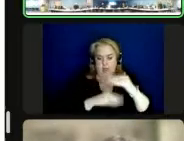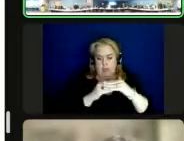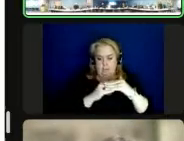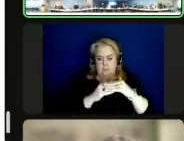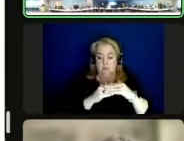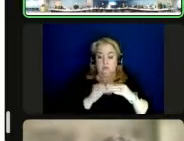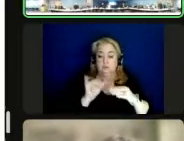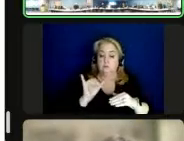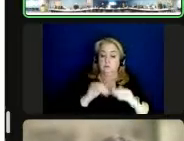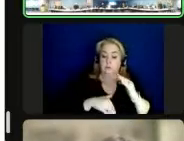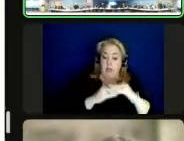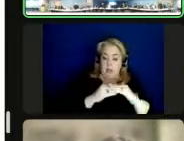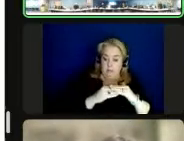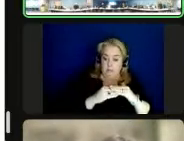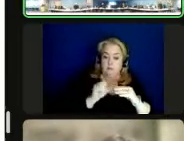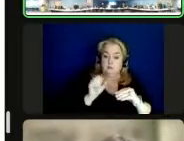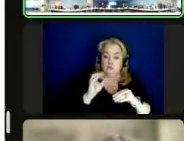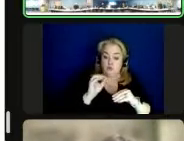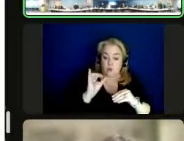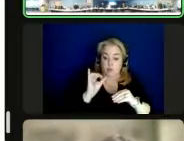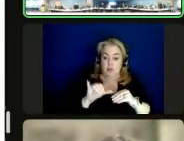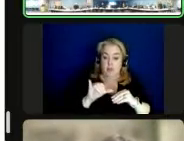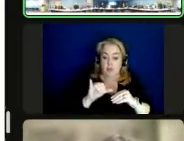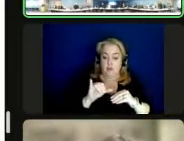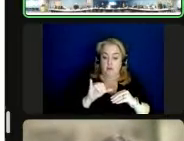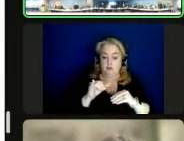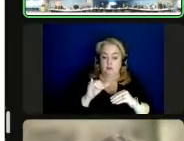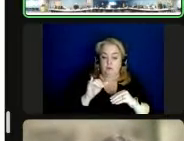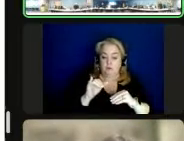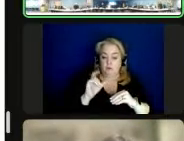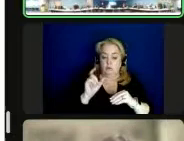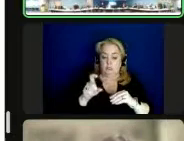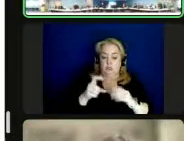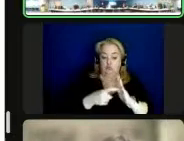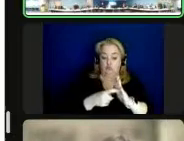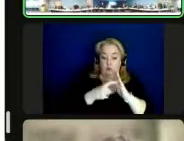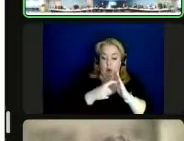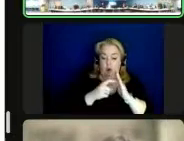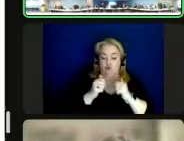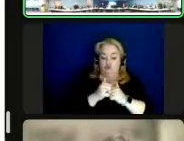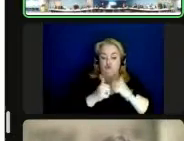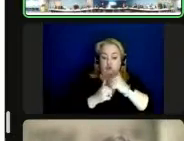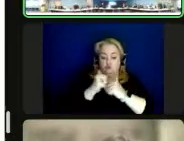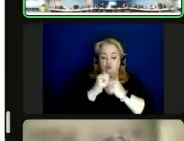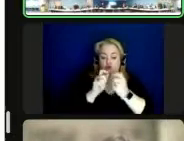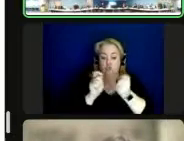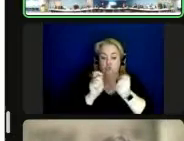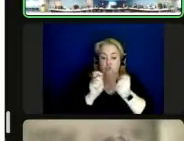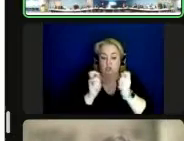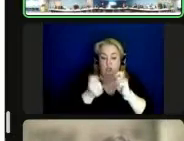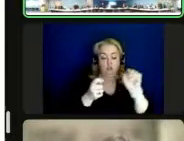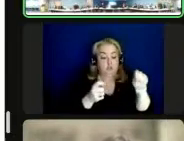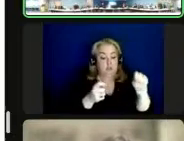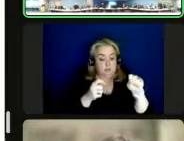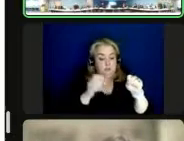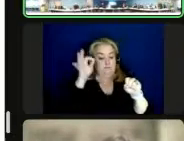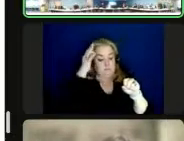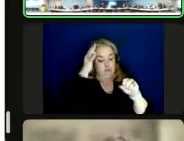I DON'T BELIEVE THAT EITHER IN CASH TO THEM OR MOST OF THEM